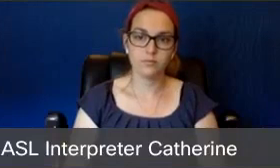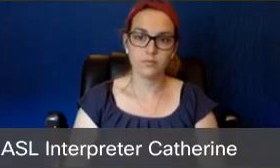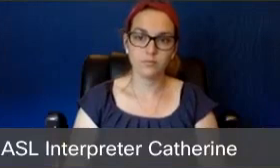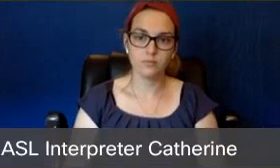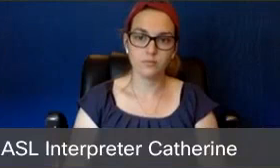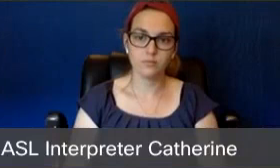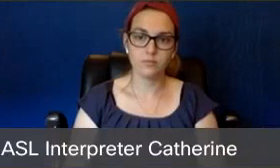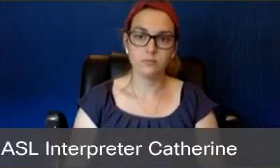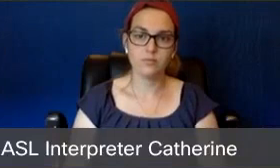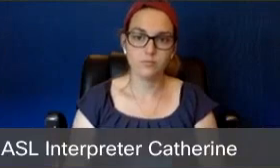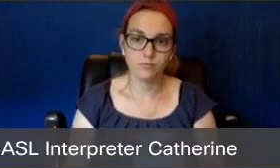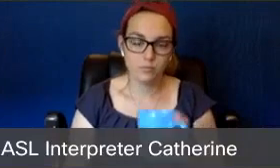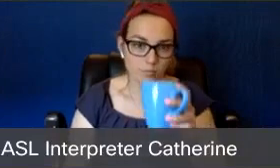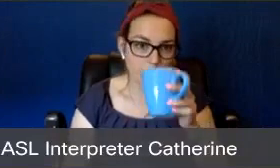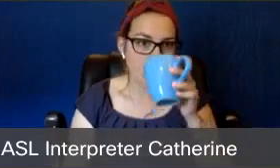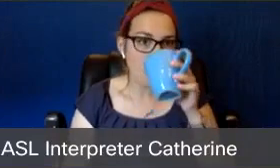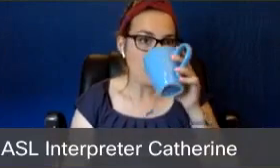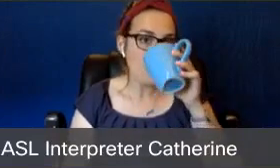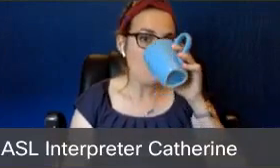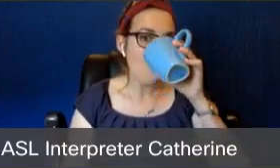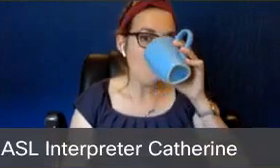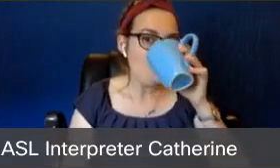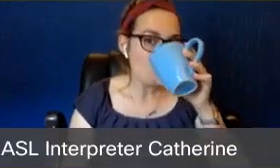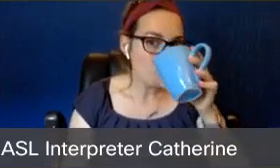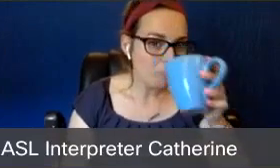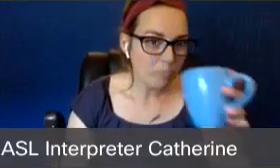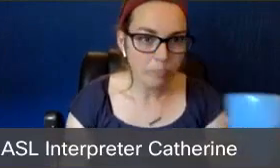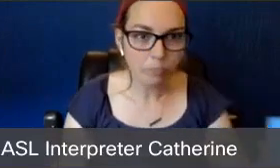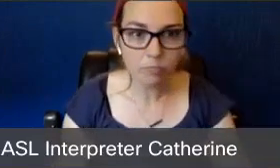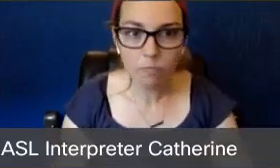not being an option, a consideration, part of the calculus